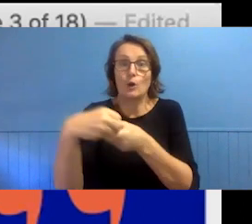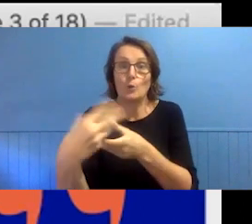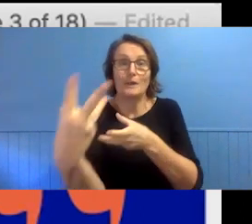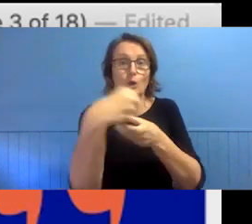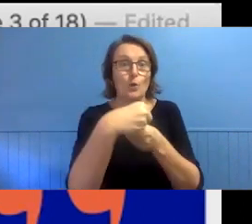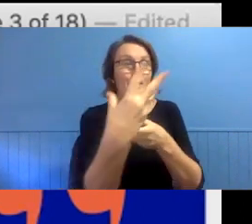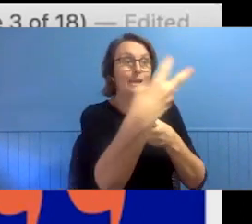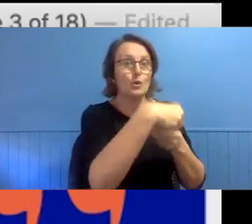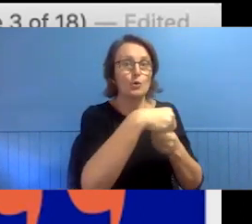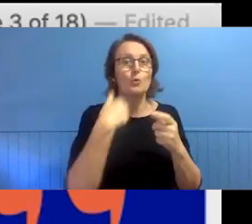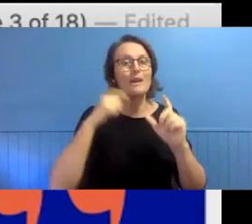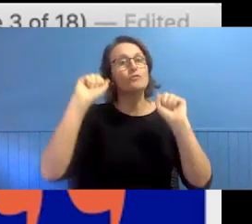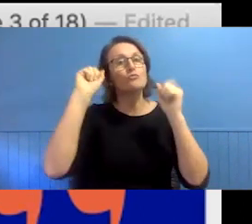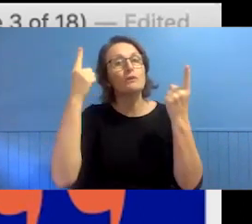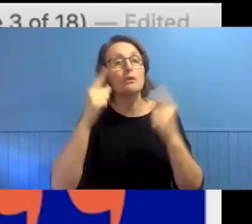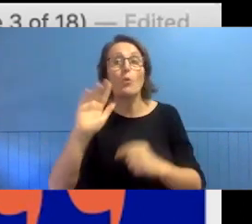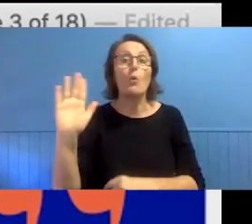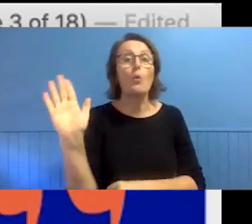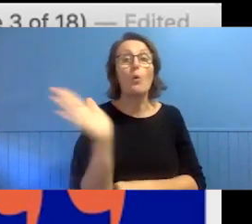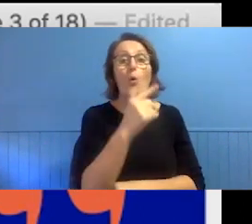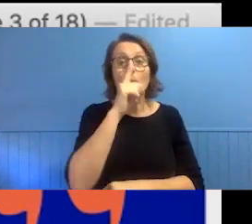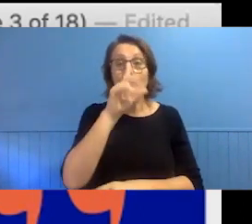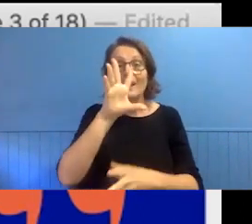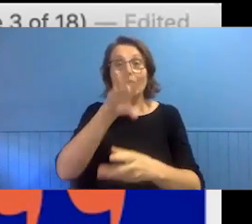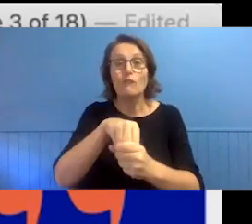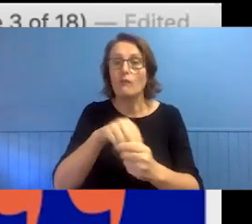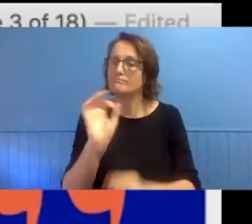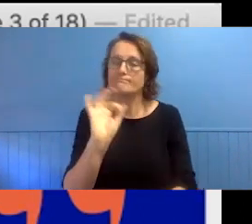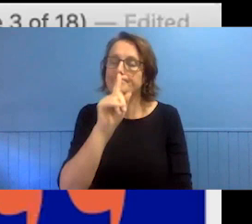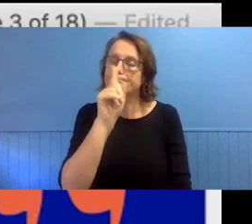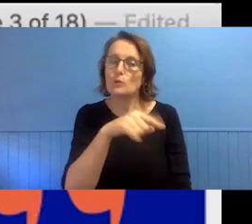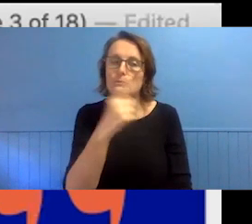inequity is a digital first step. So I think that's just an important